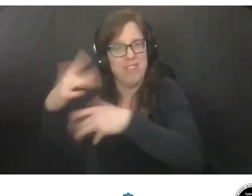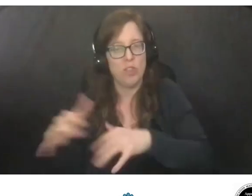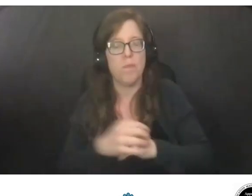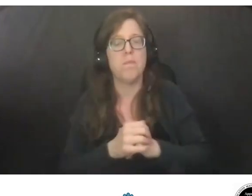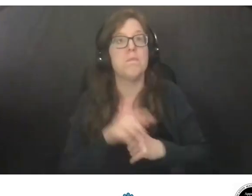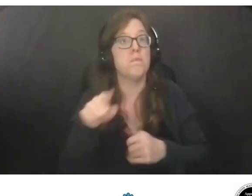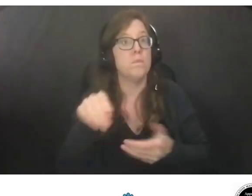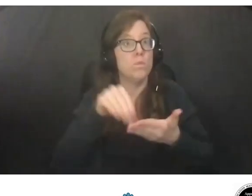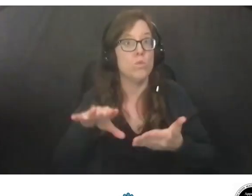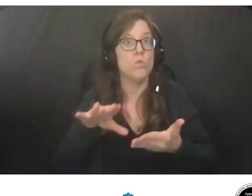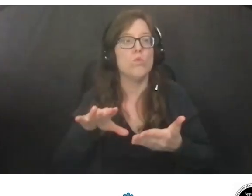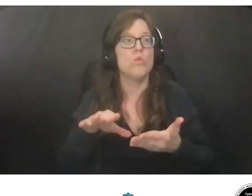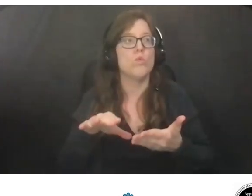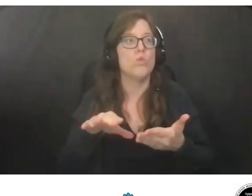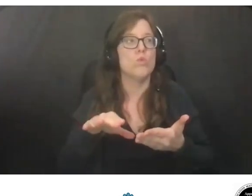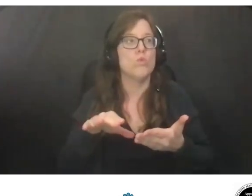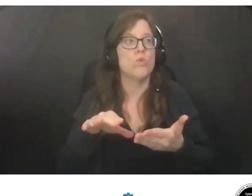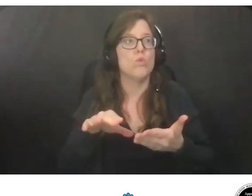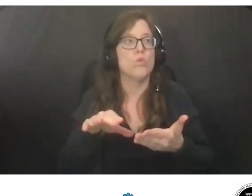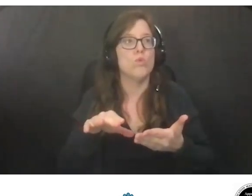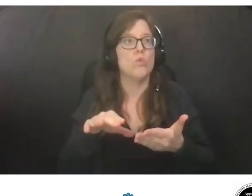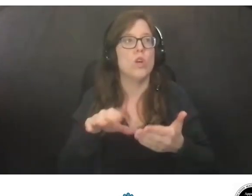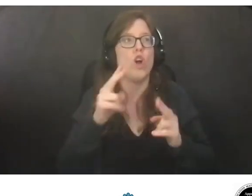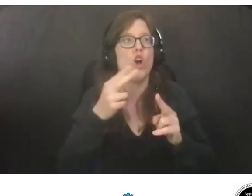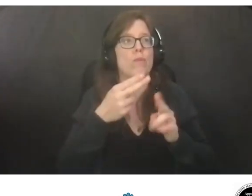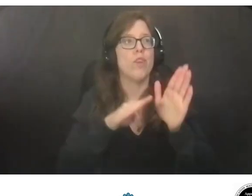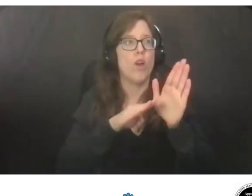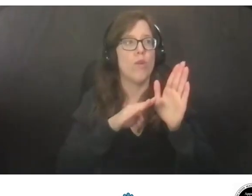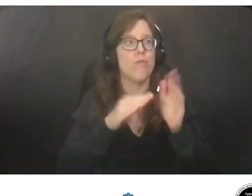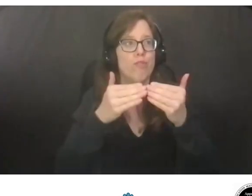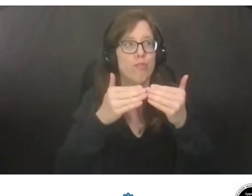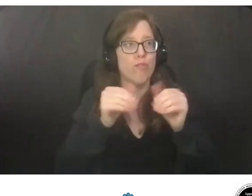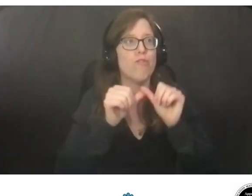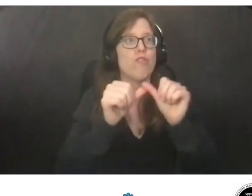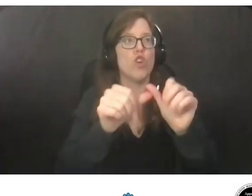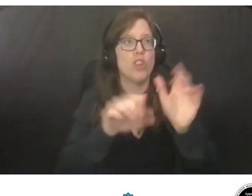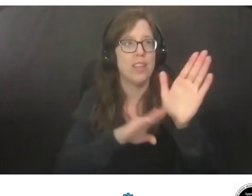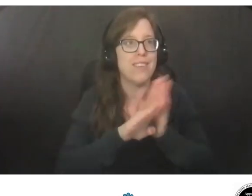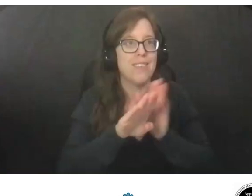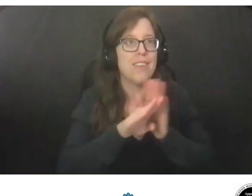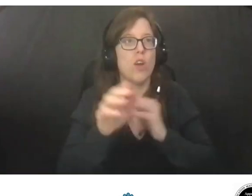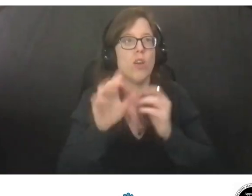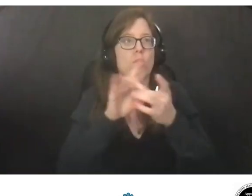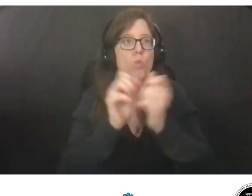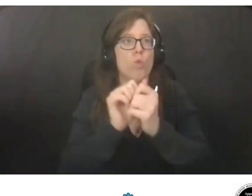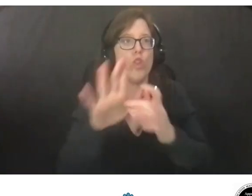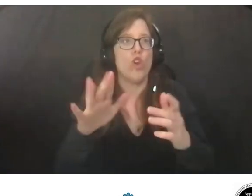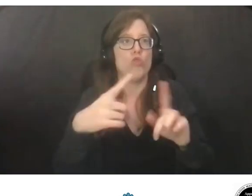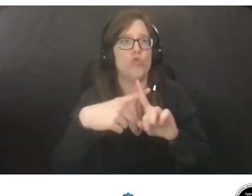Is the student targeting the further development in their strength in tactile cognition.